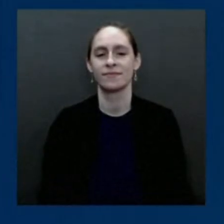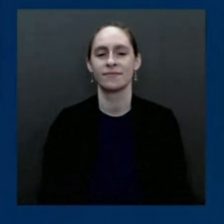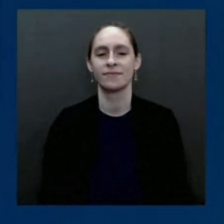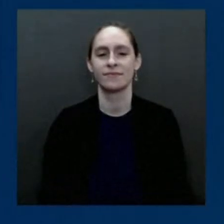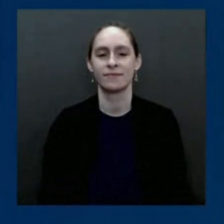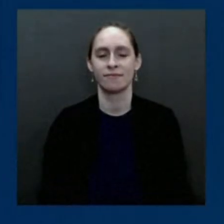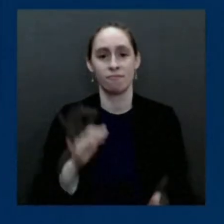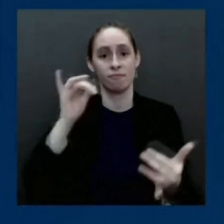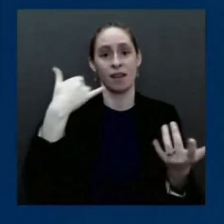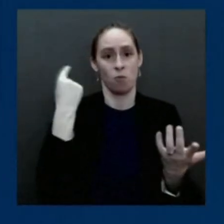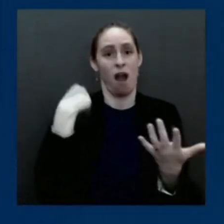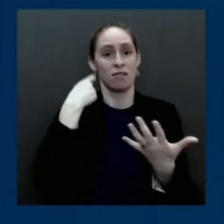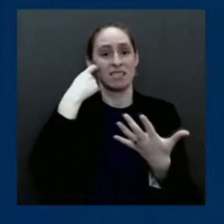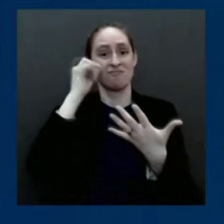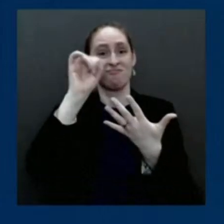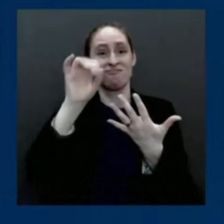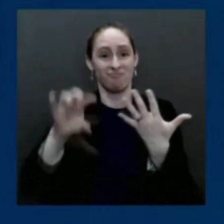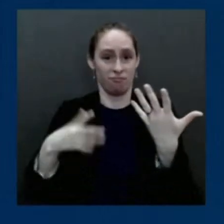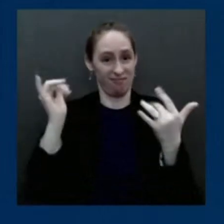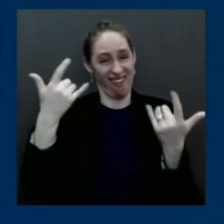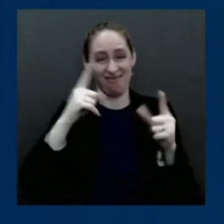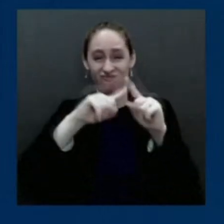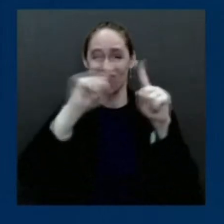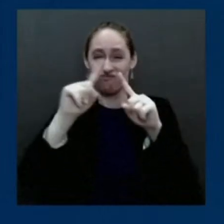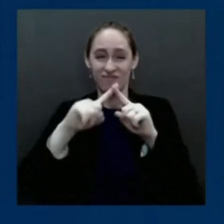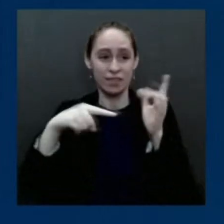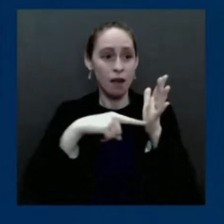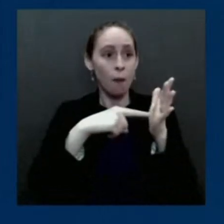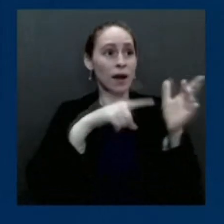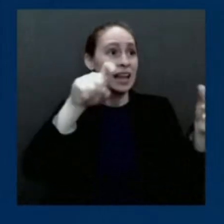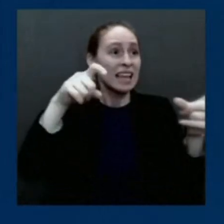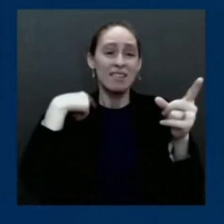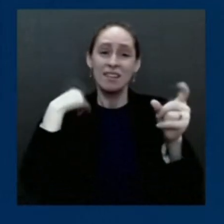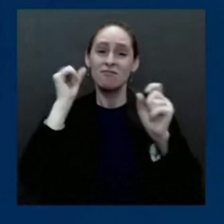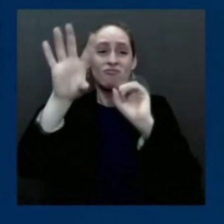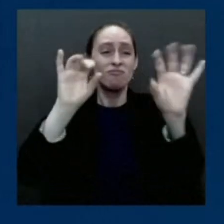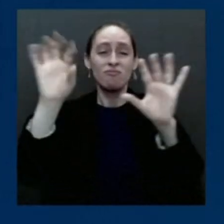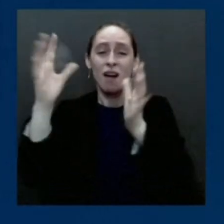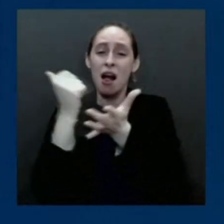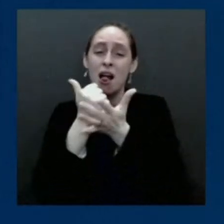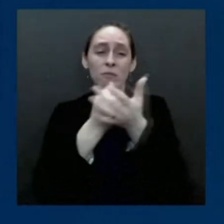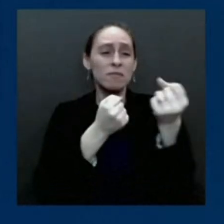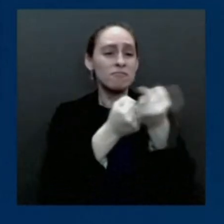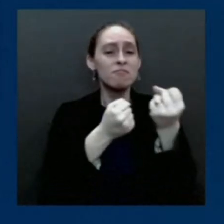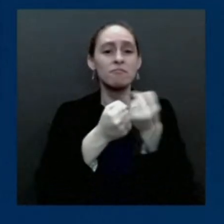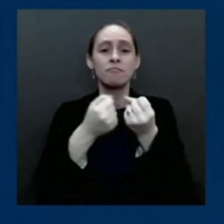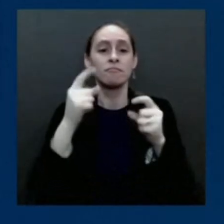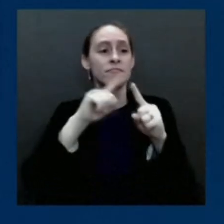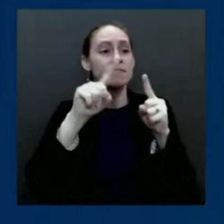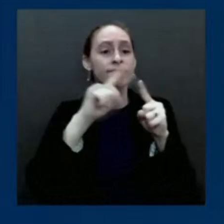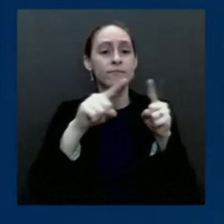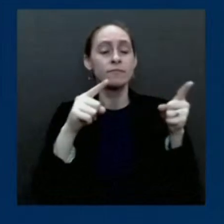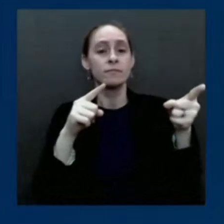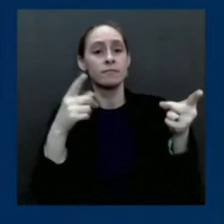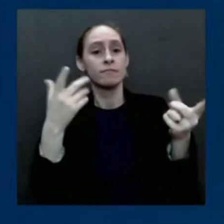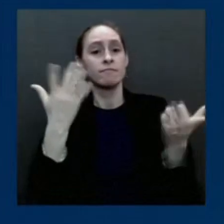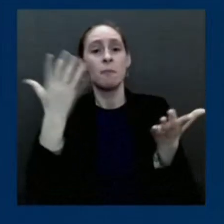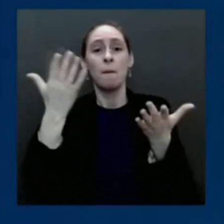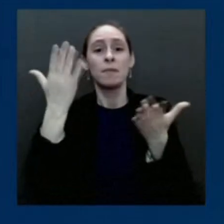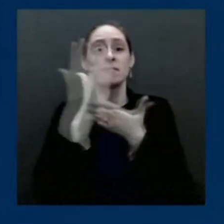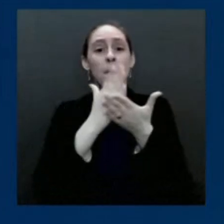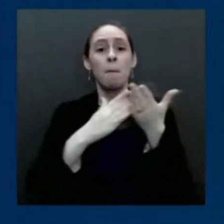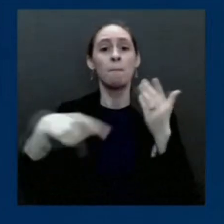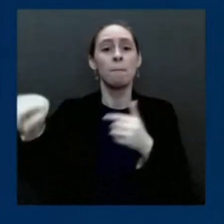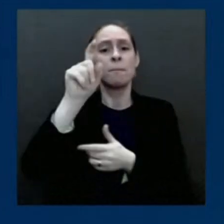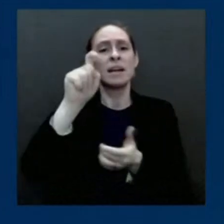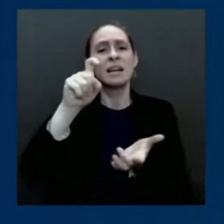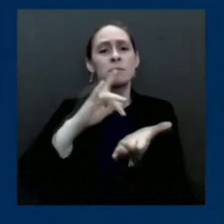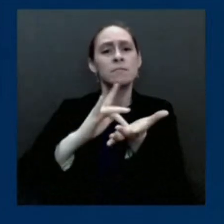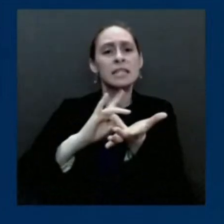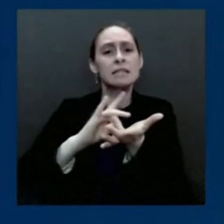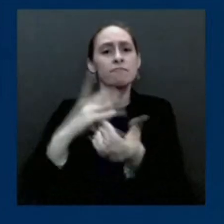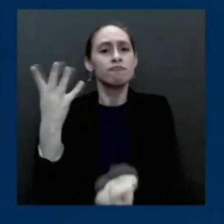SO AS YOU CAN SEE TO BATTLE